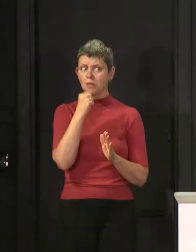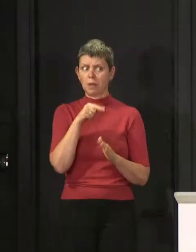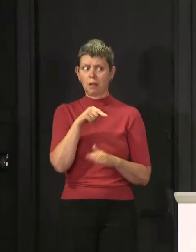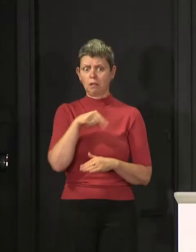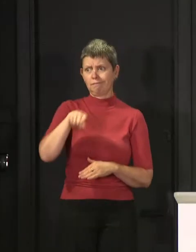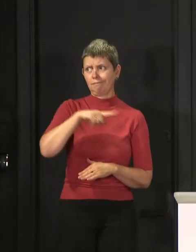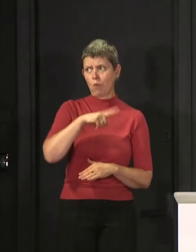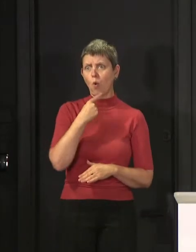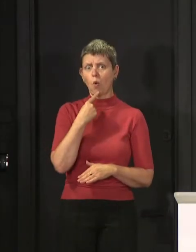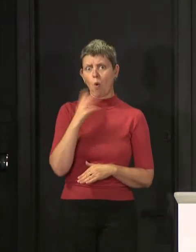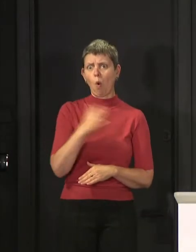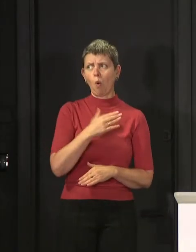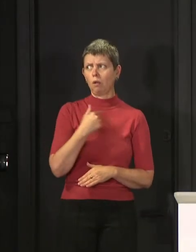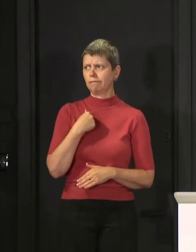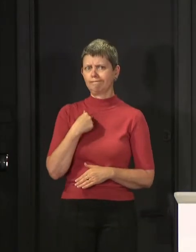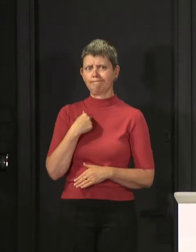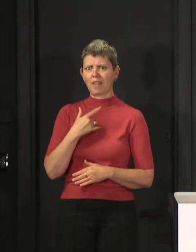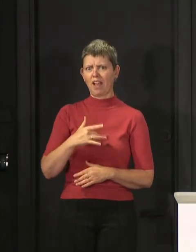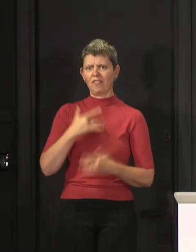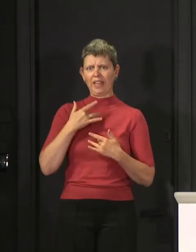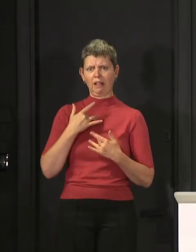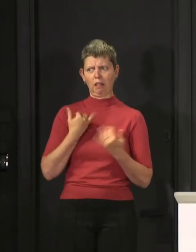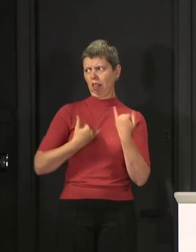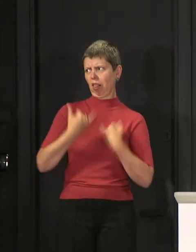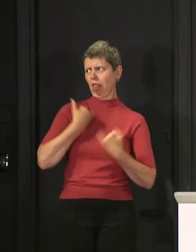I will hand over to Jason. But can I say nobody is pointing the finger at individuals and